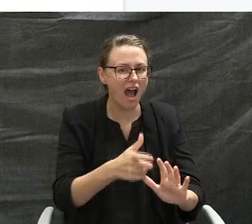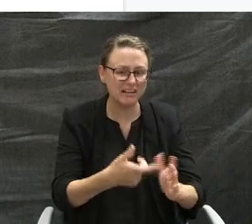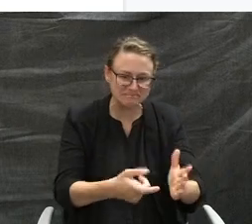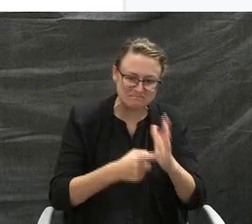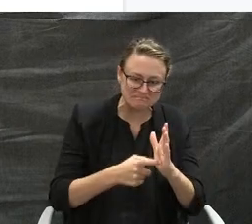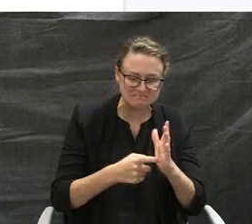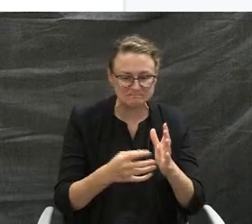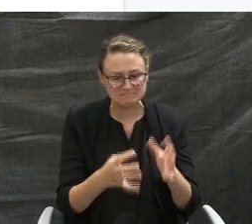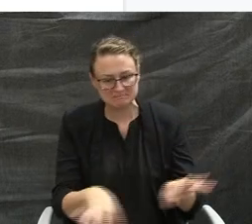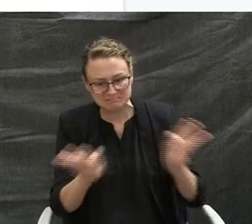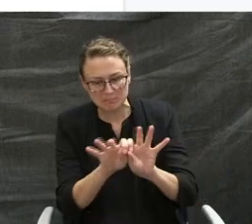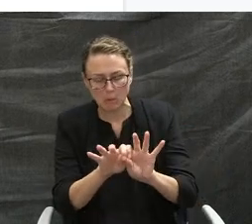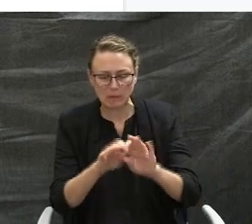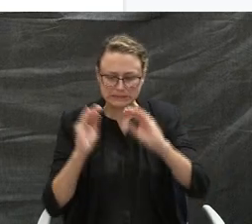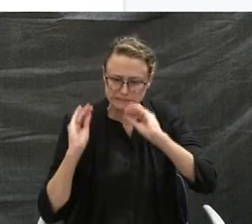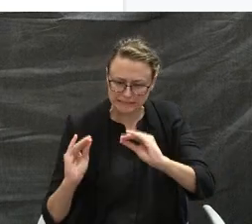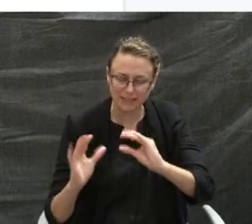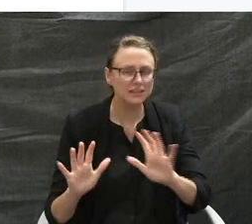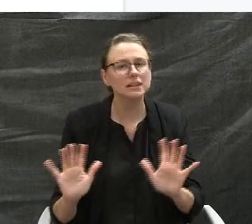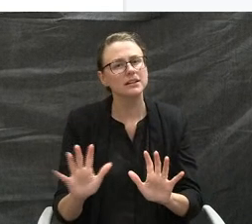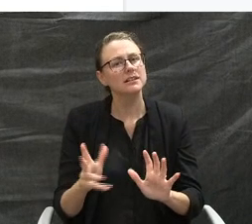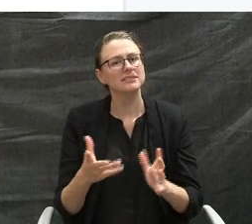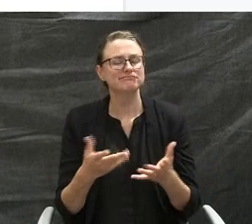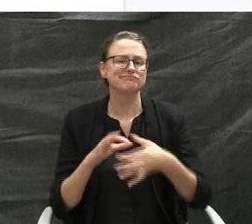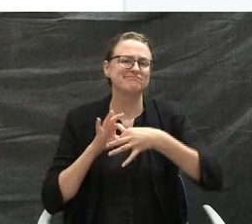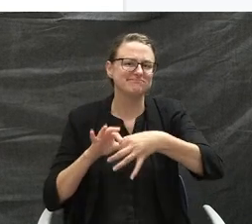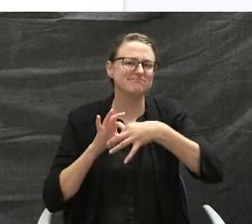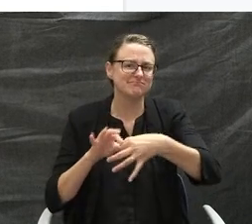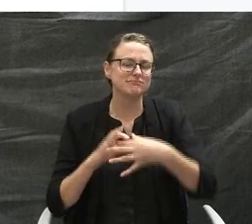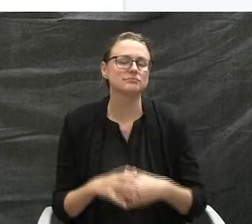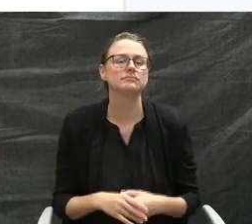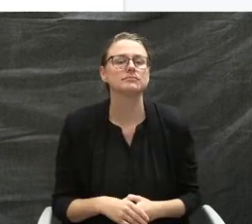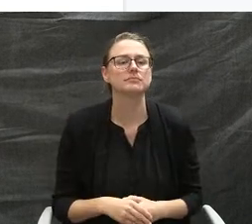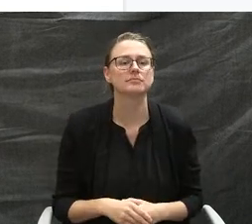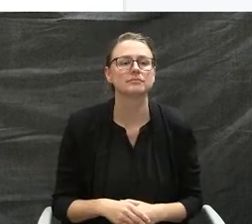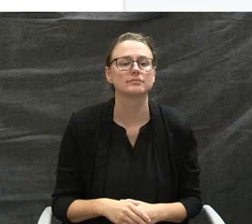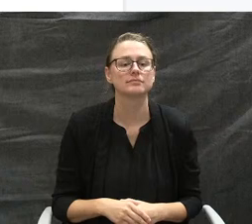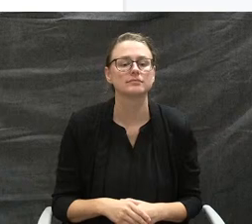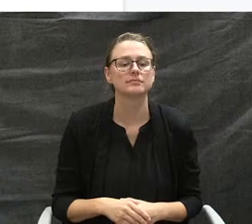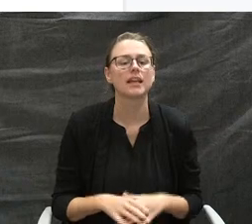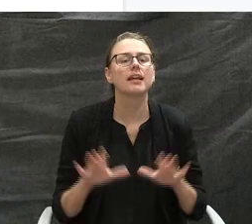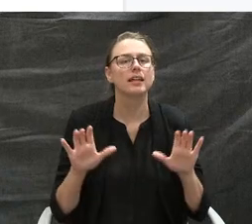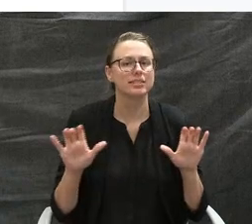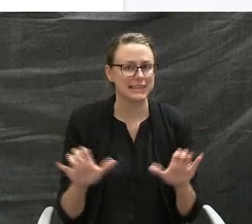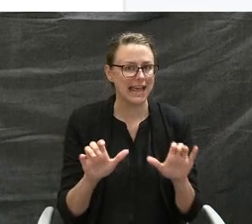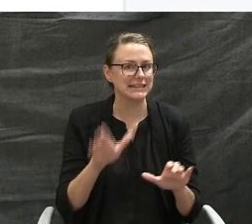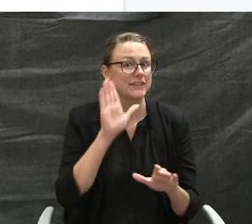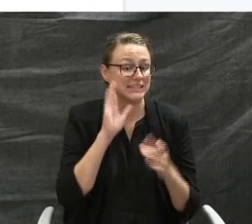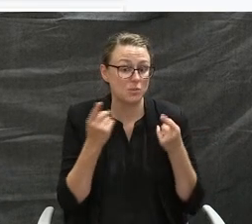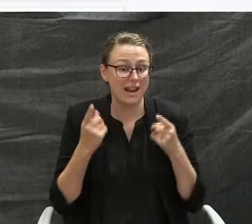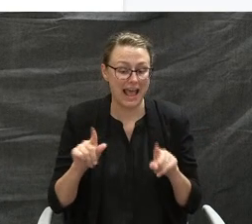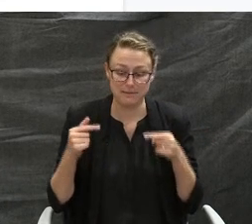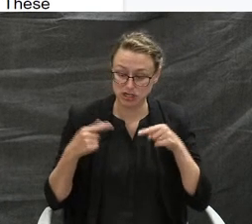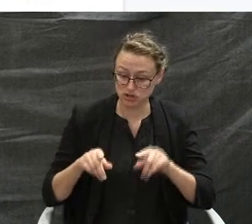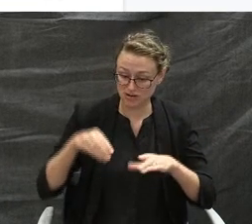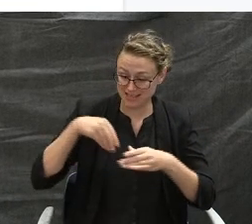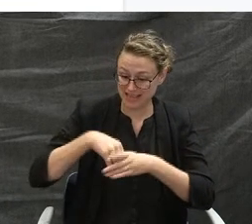for the teacher record and share the in person classrooms on Monday, but the activities that would occur in this in person